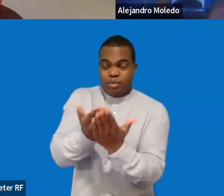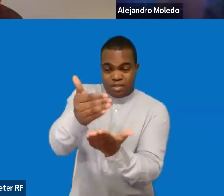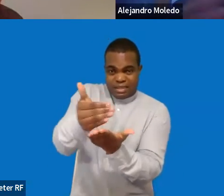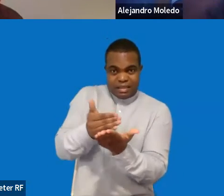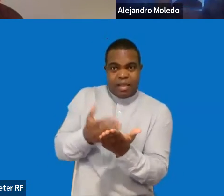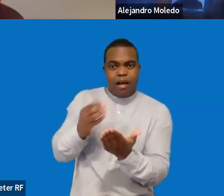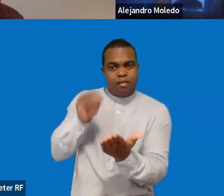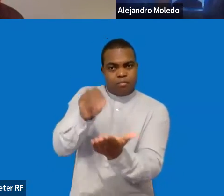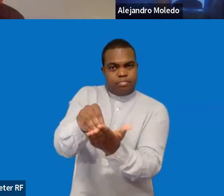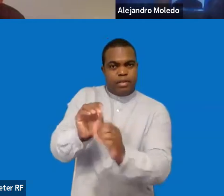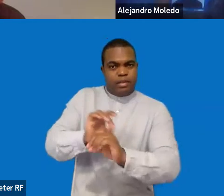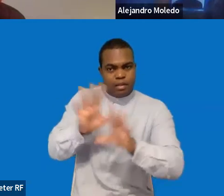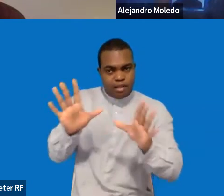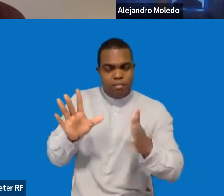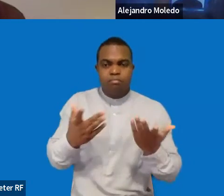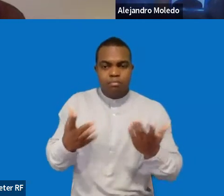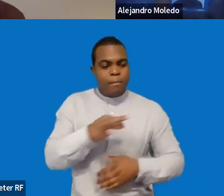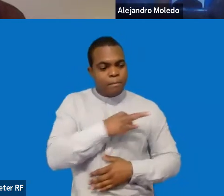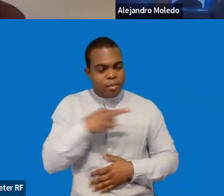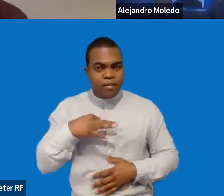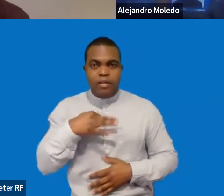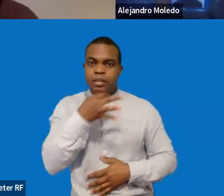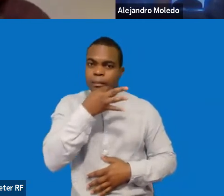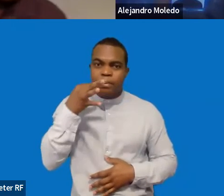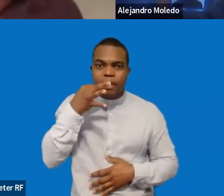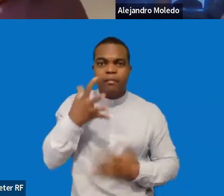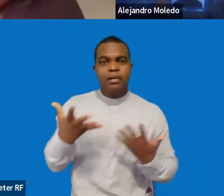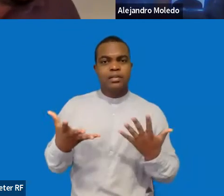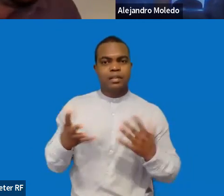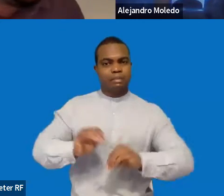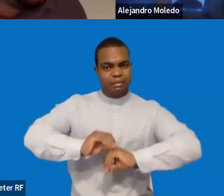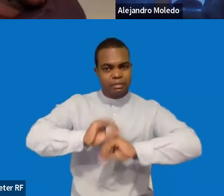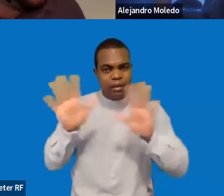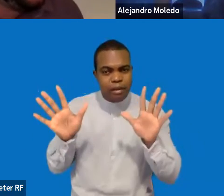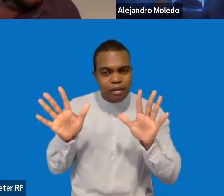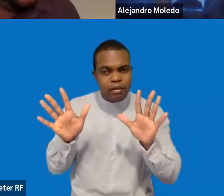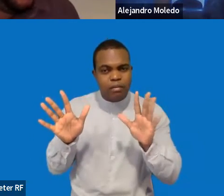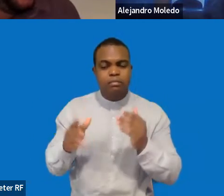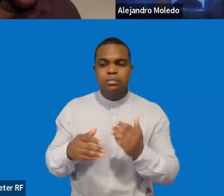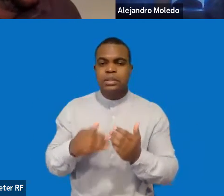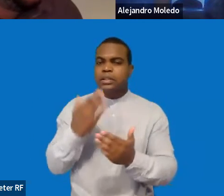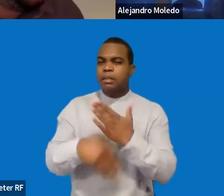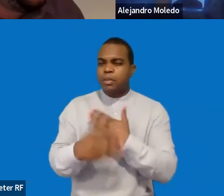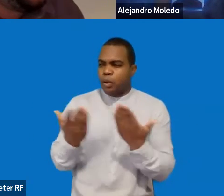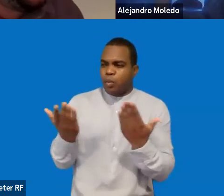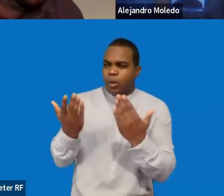which kind of level of disability you have. It's just recognising a person with disability.